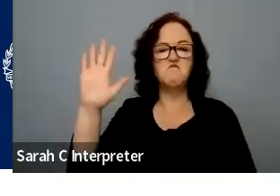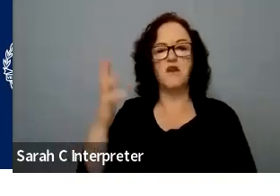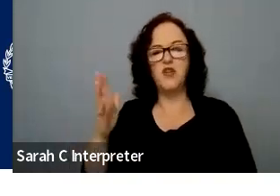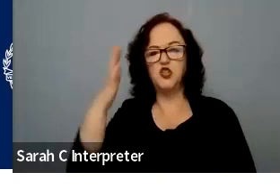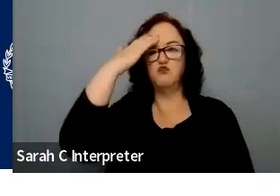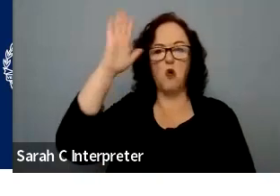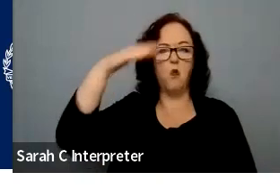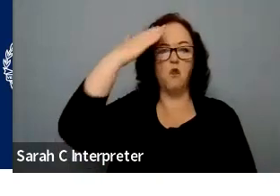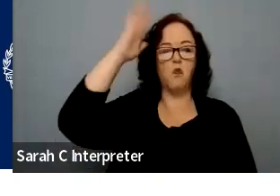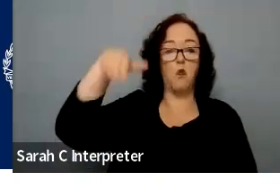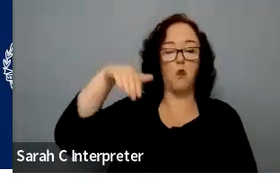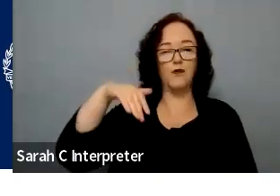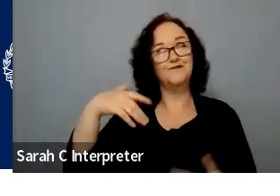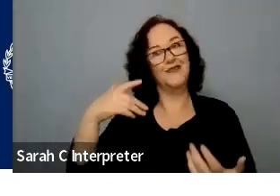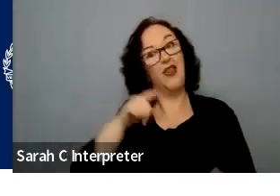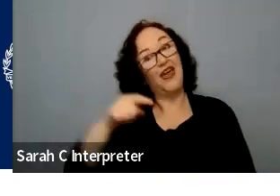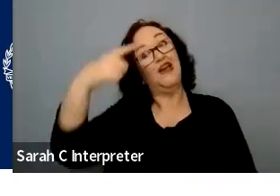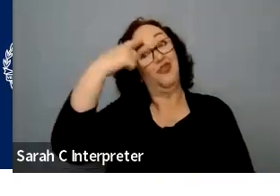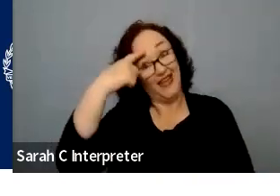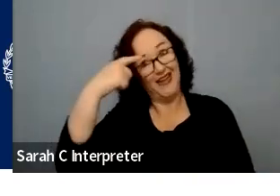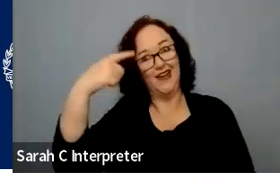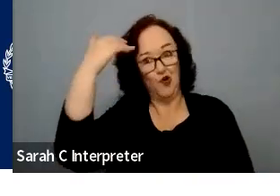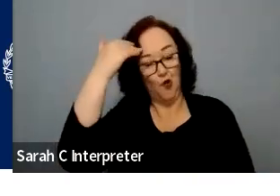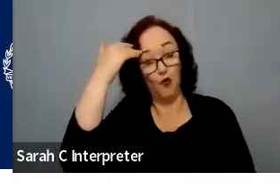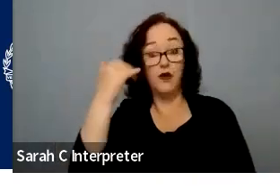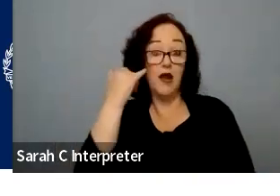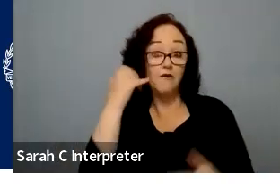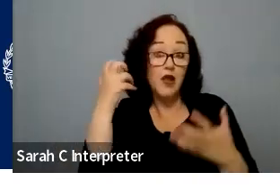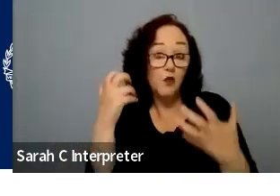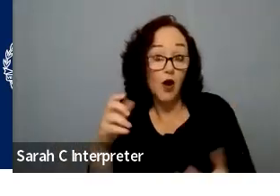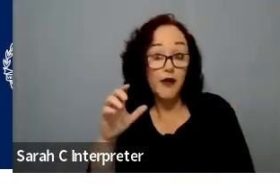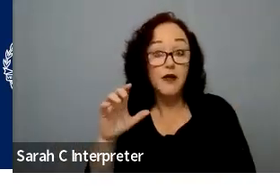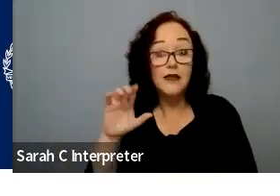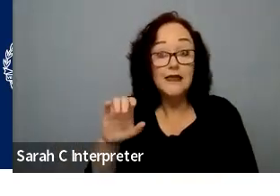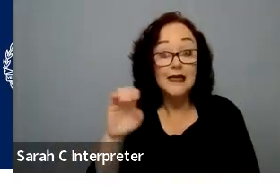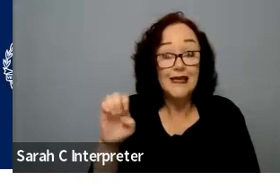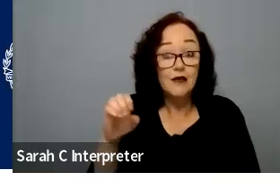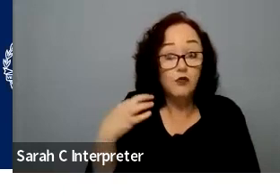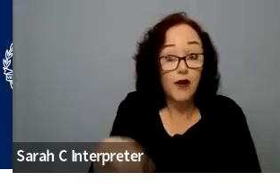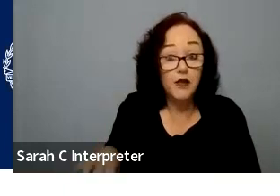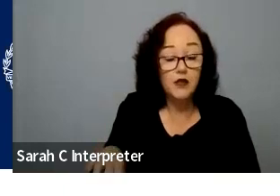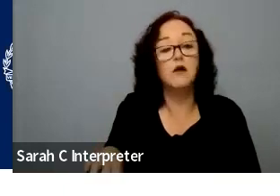know, you know, if they want CE credits they can go through these seven modules, take a brief test,